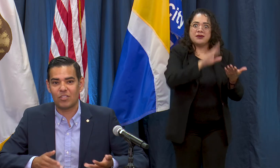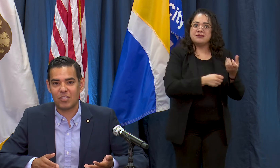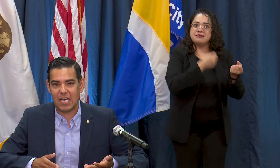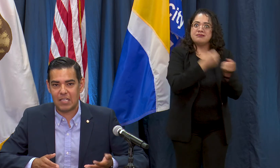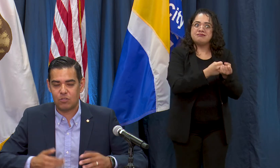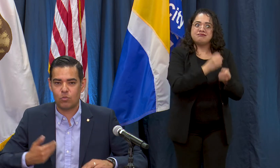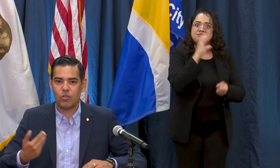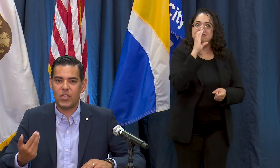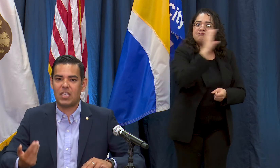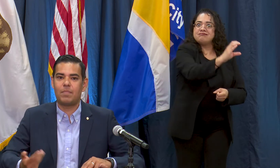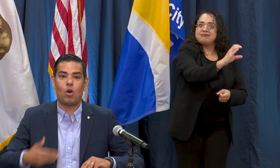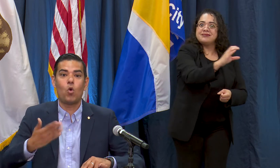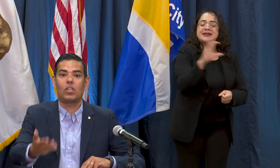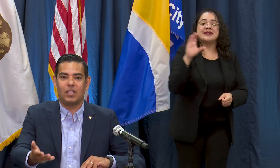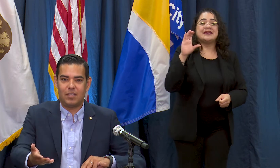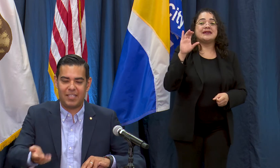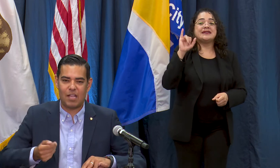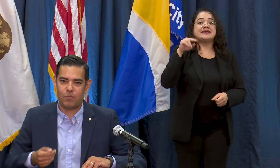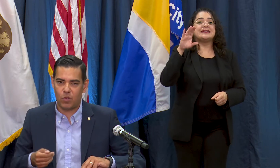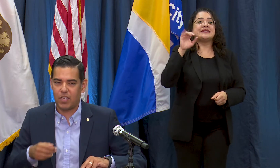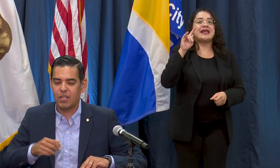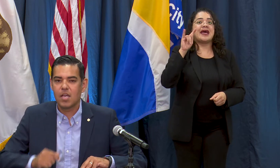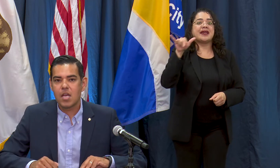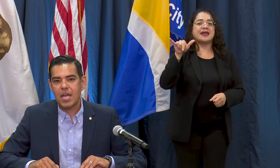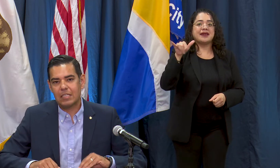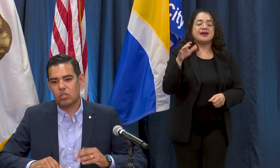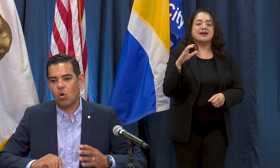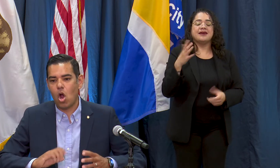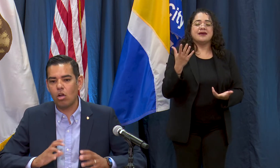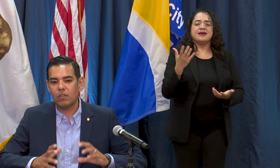Cincinnati, so when you're thinking about Oakland in California, and so all of